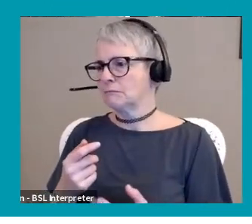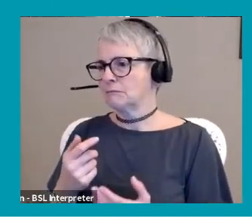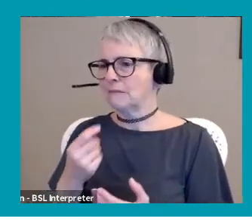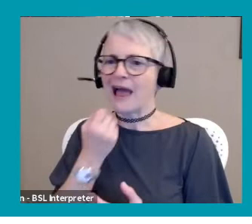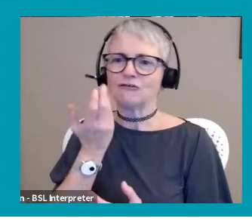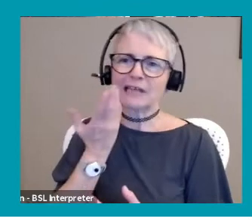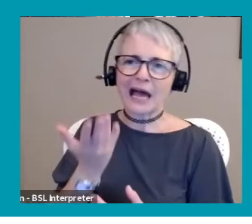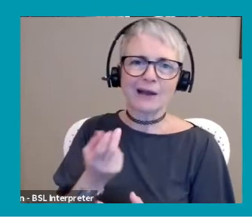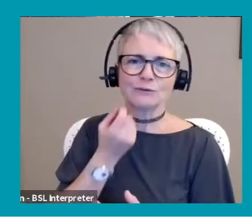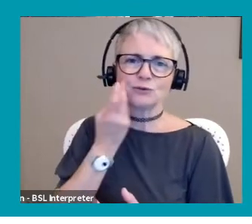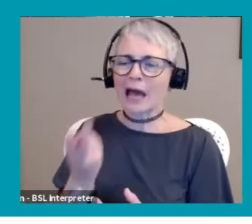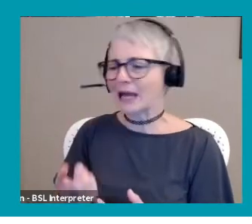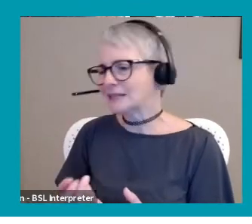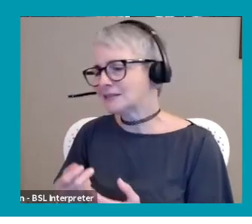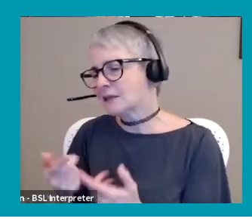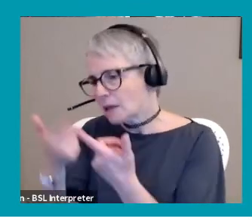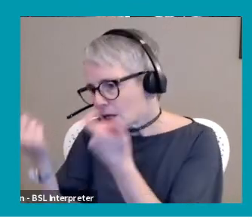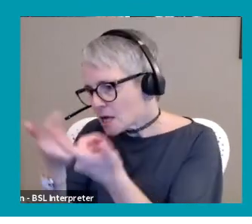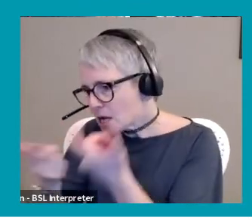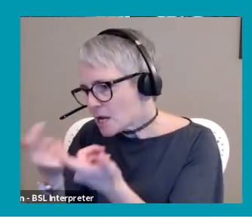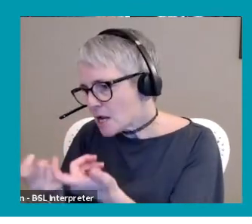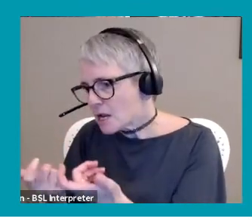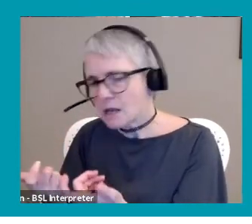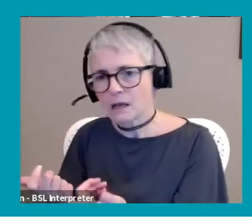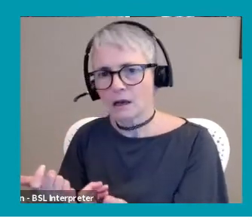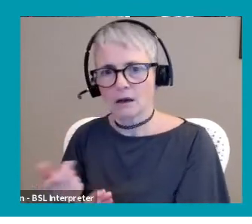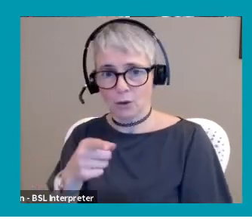The jobs will come to you, imagine guys, so you are reducing your